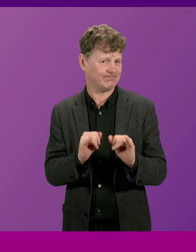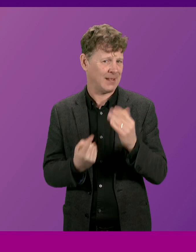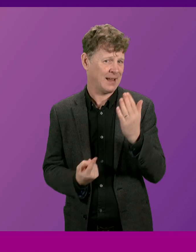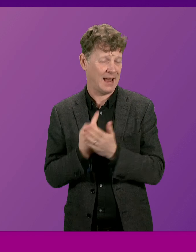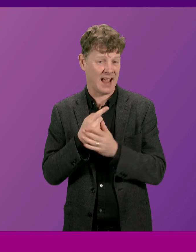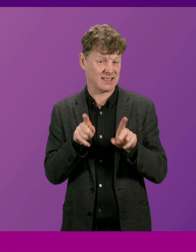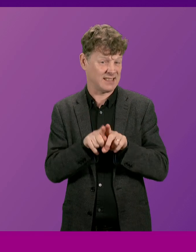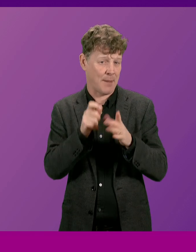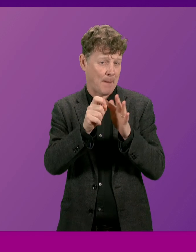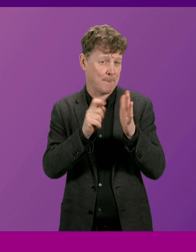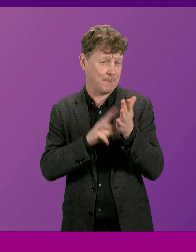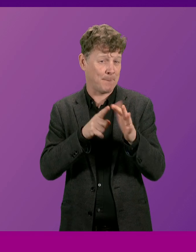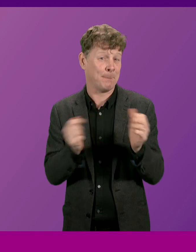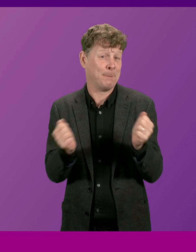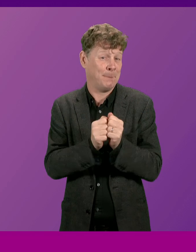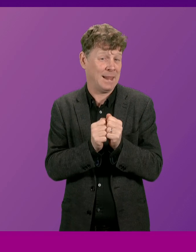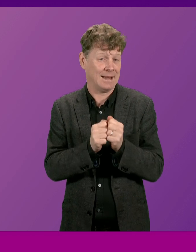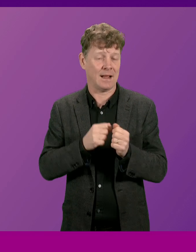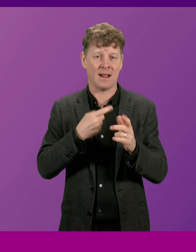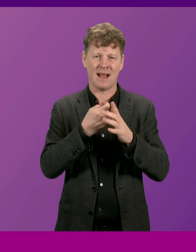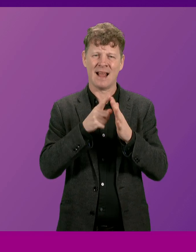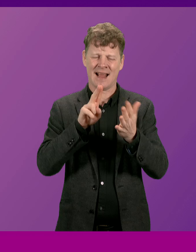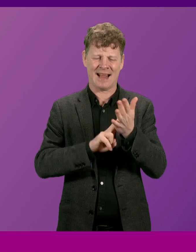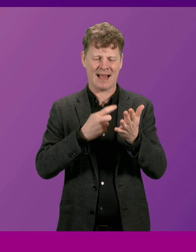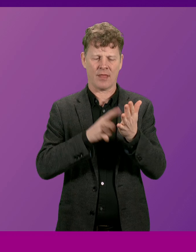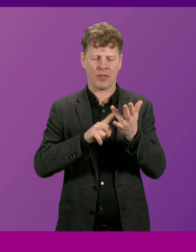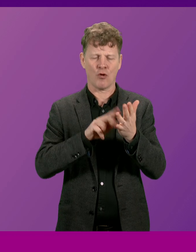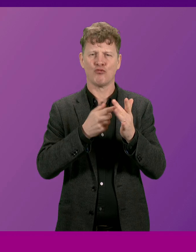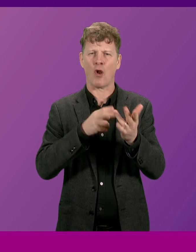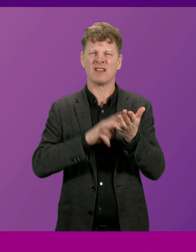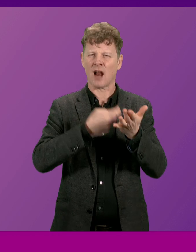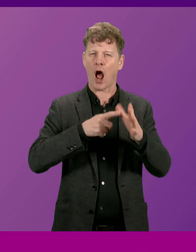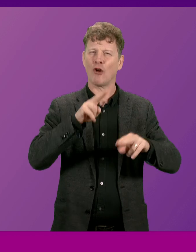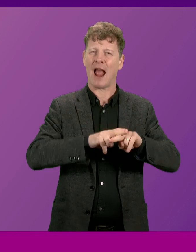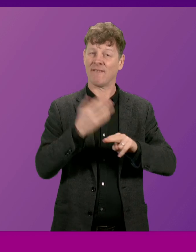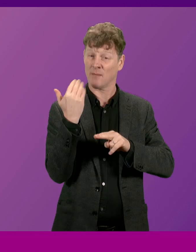deal. Royal Air Force veteran Keith Rollinson went out to work as a bus driver but never came